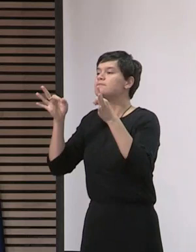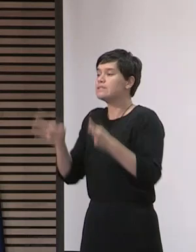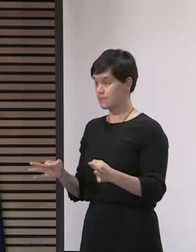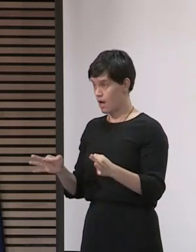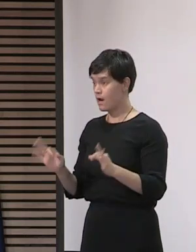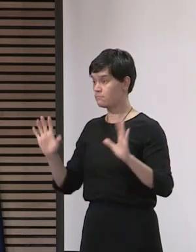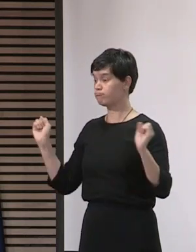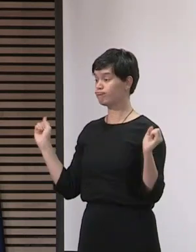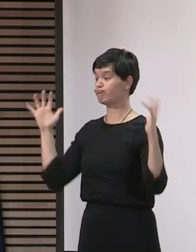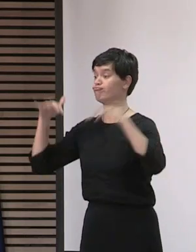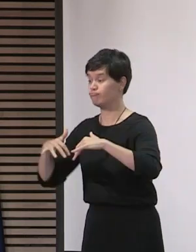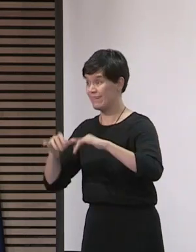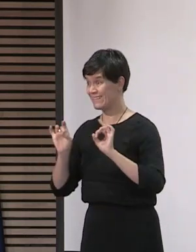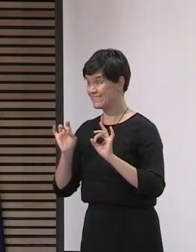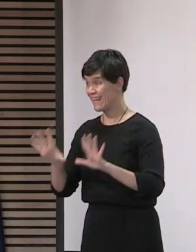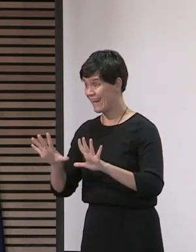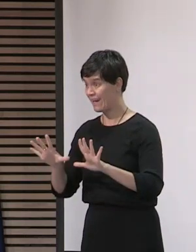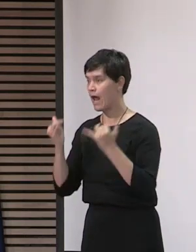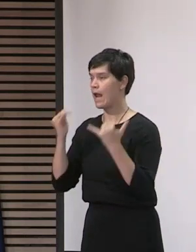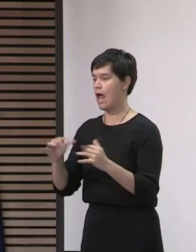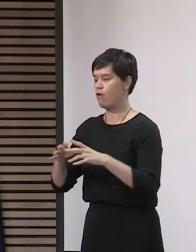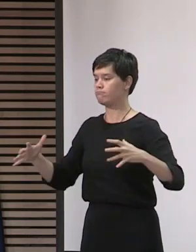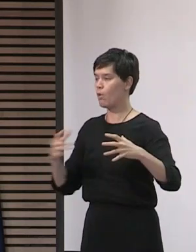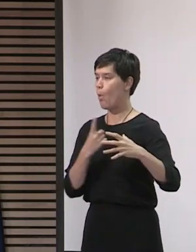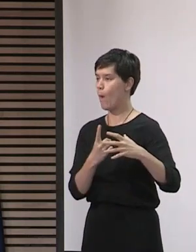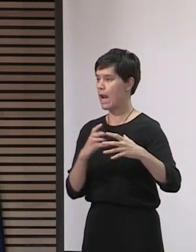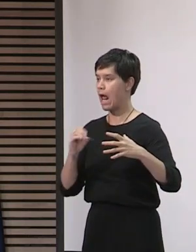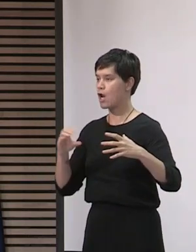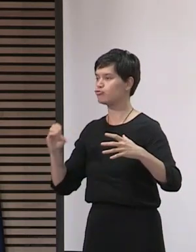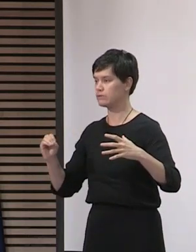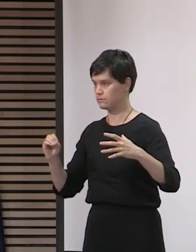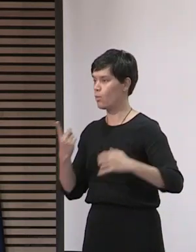though, Cabinet has decided we